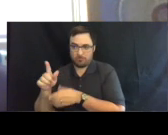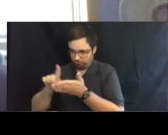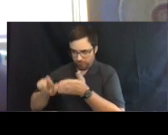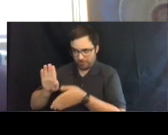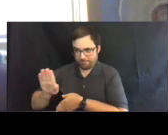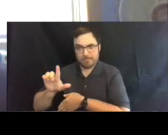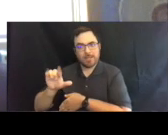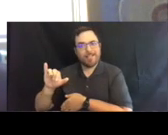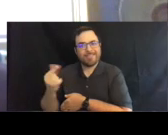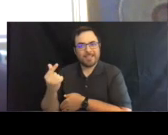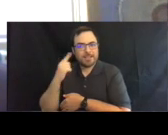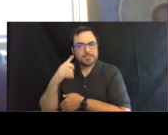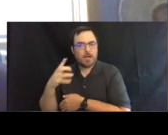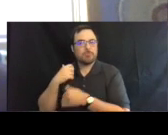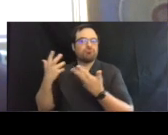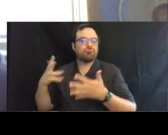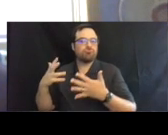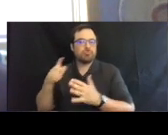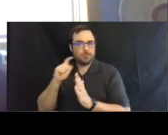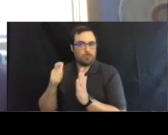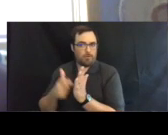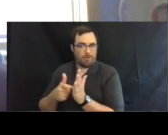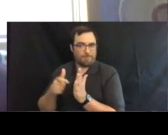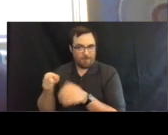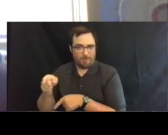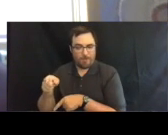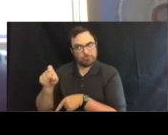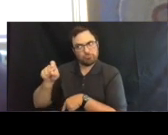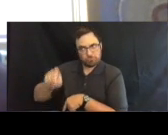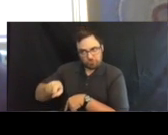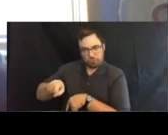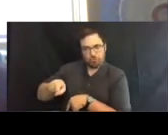um identify all of them, so he should be able to identify all of them today.